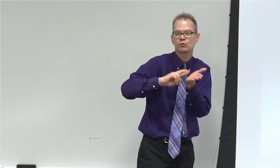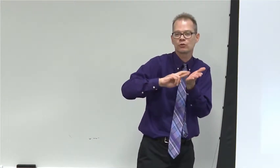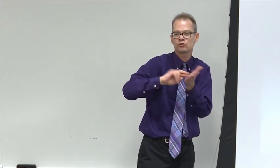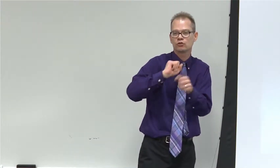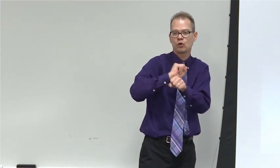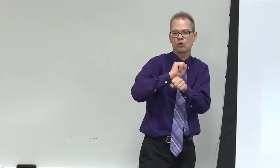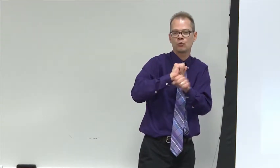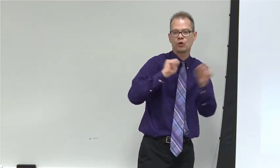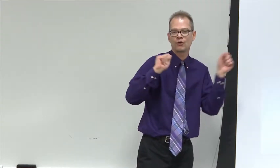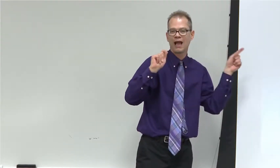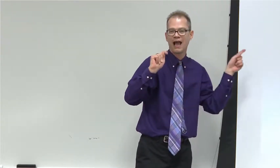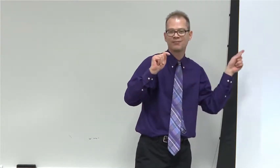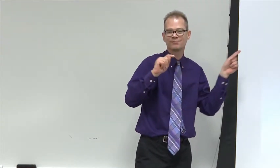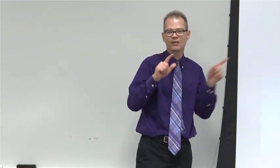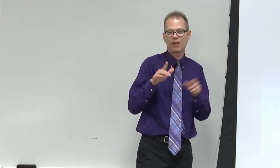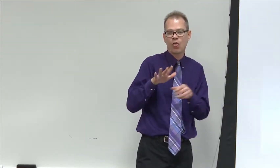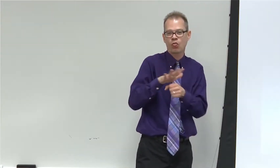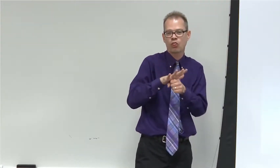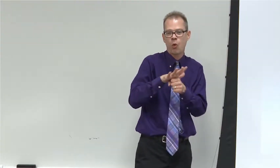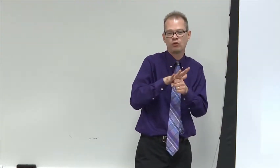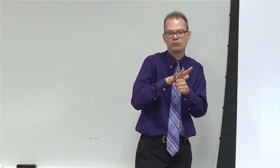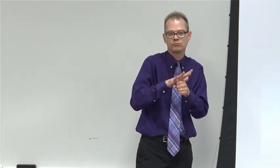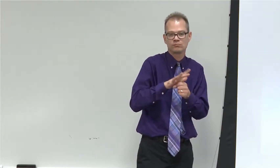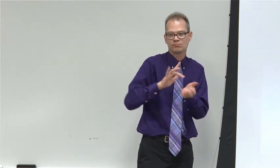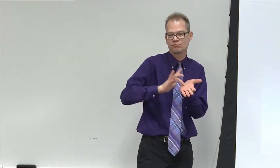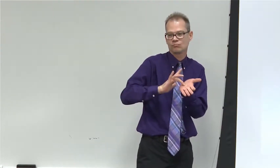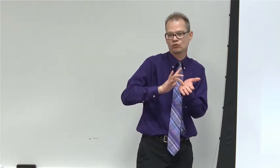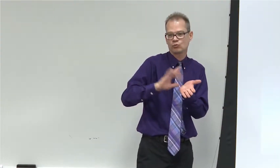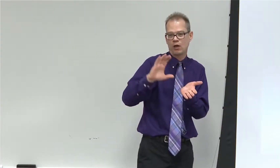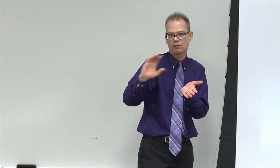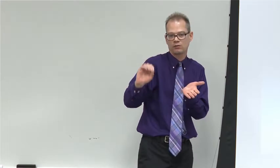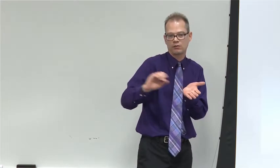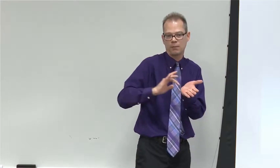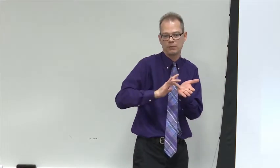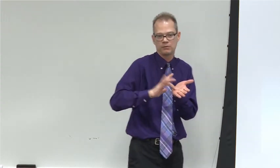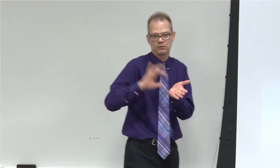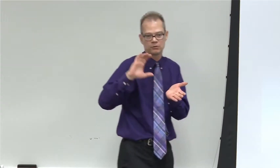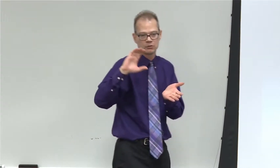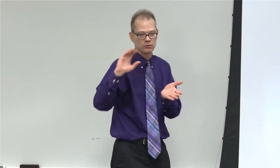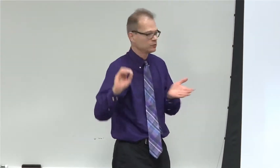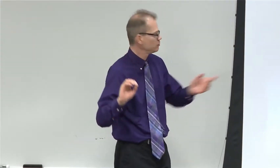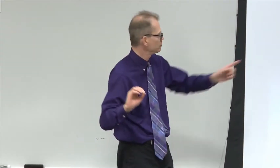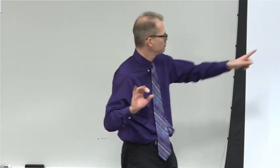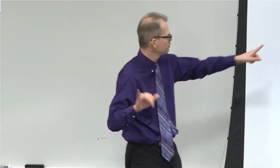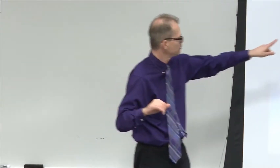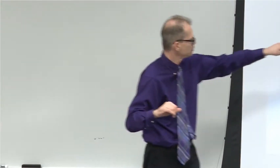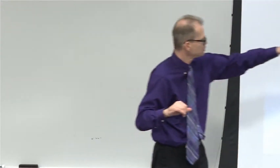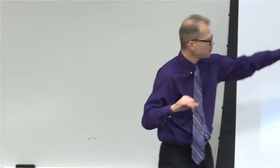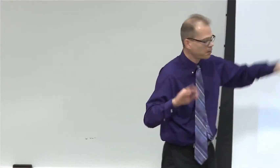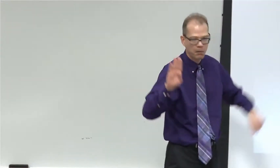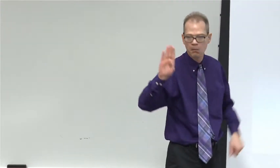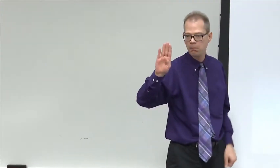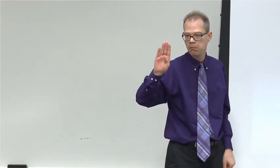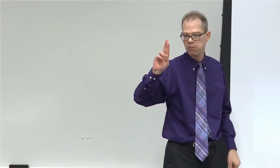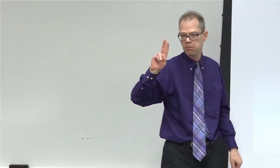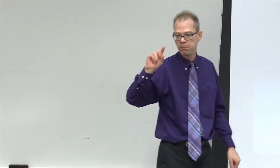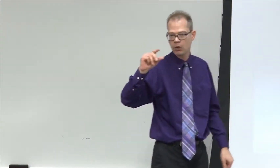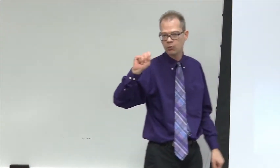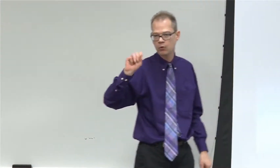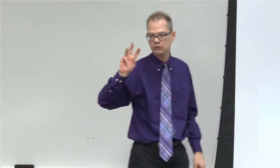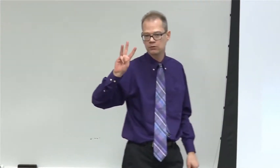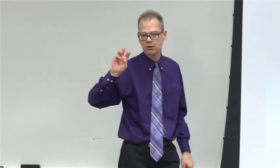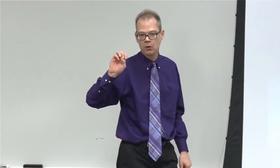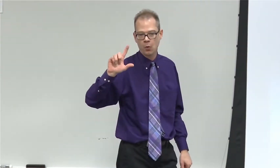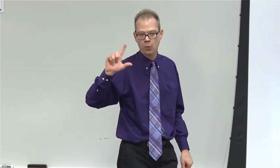I did an internship working at the local medical company.